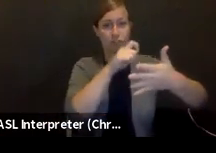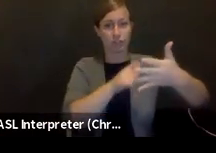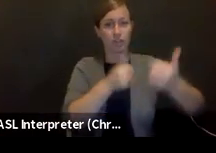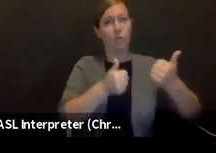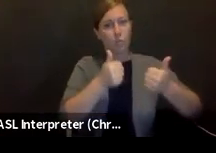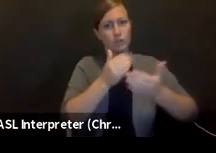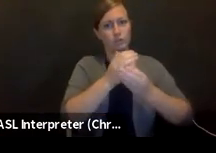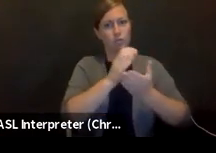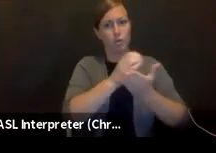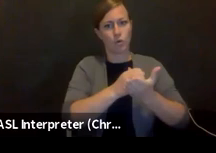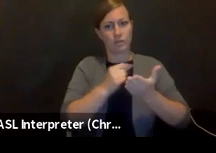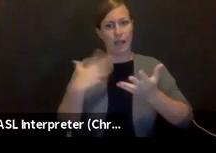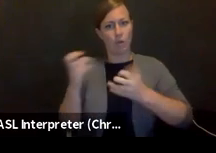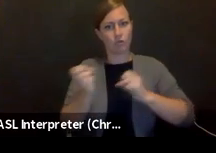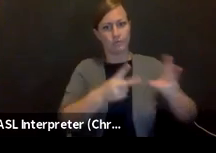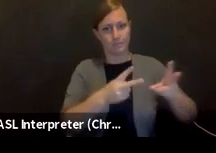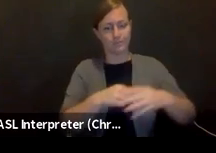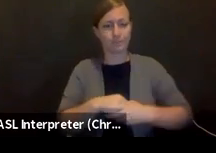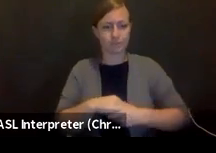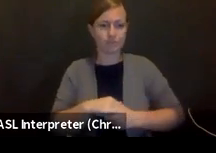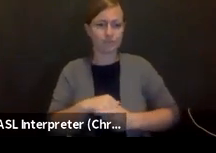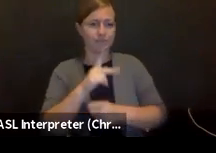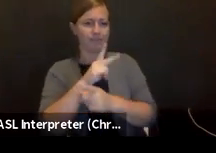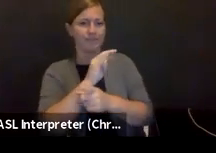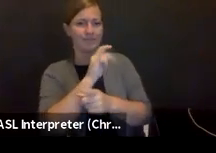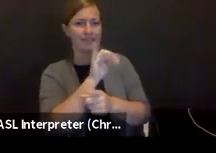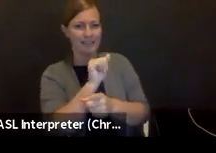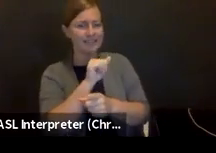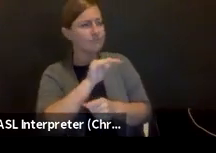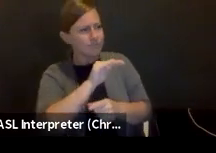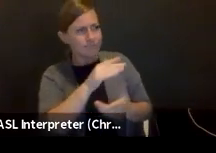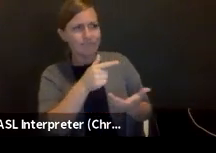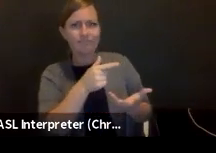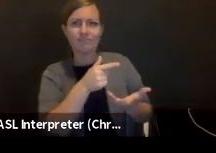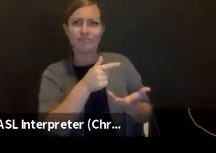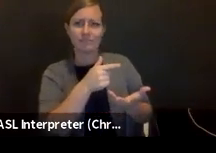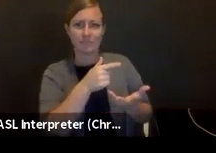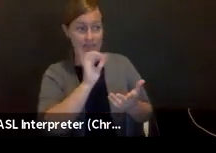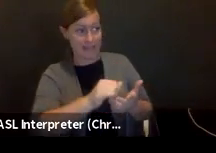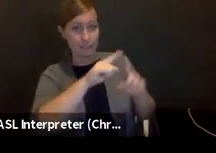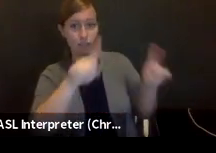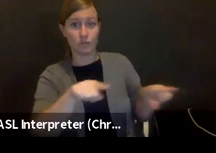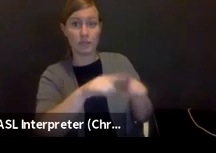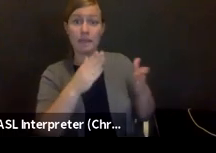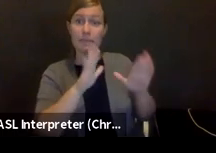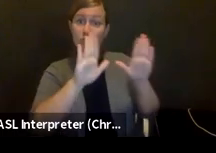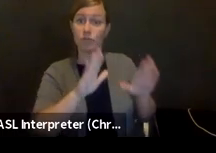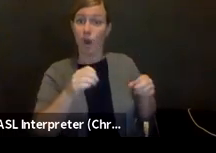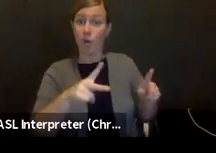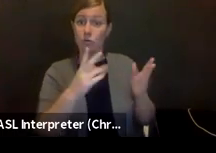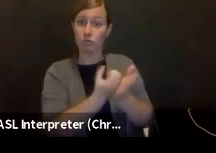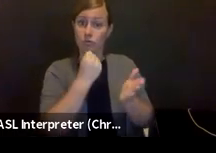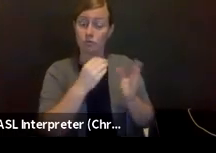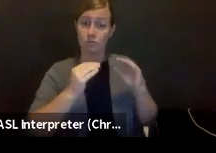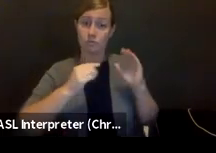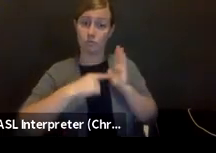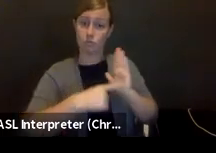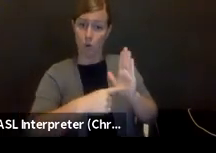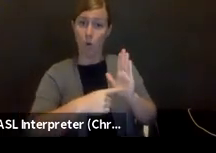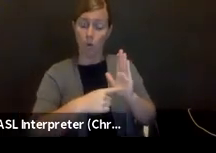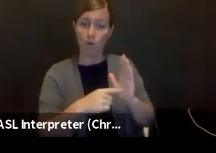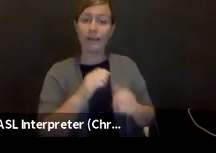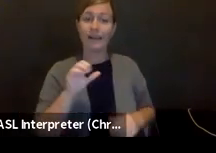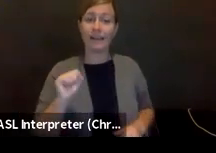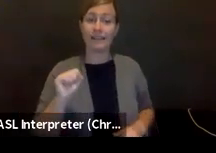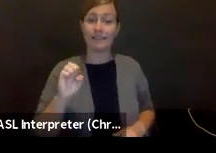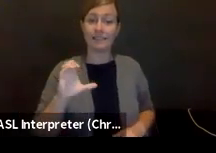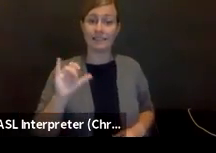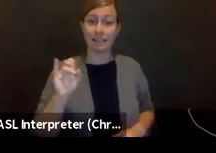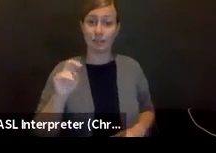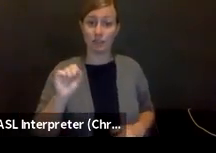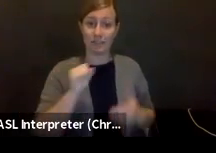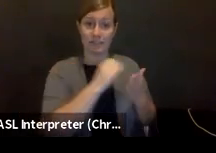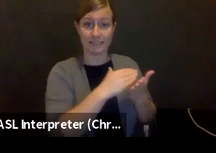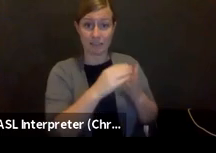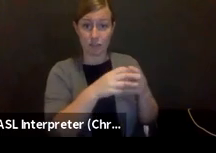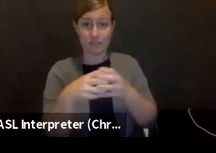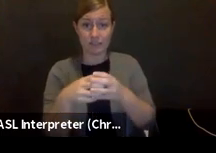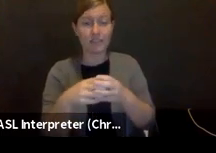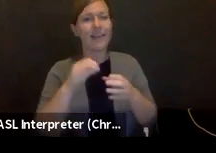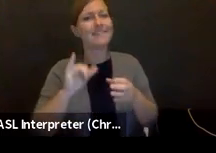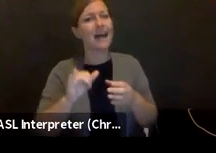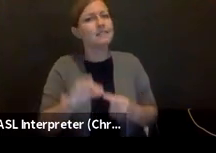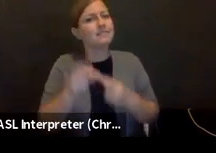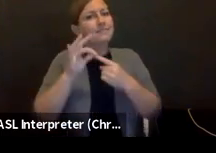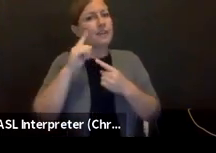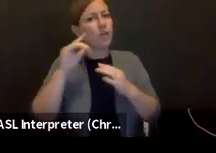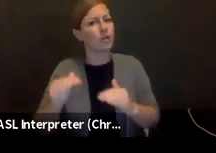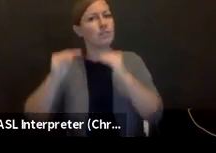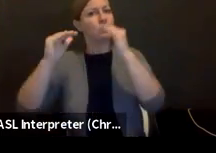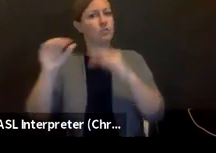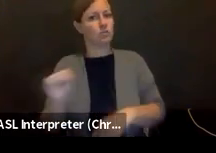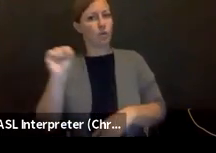ESD 112 --Kristina Wambold: Me, since you're on that screen right there that you were just on I think this might be a good opportunity to share that sections are only available in the enterprise version of school ology and not within the free version.